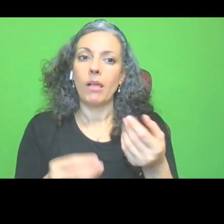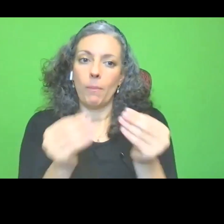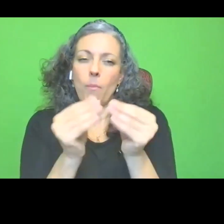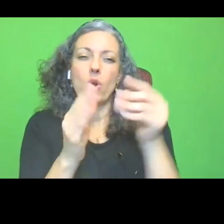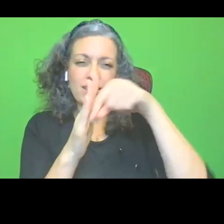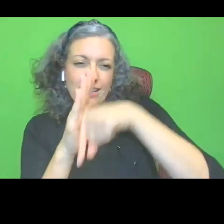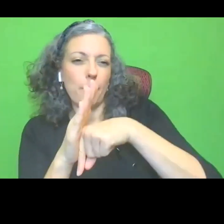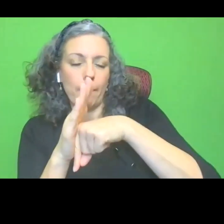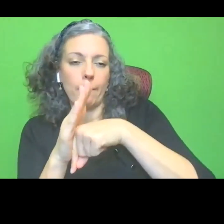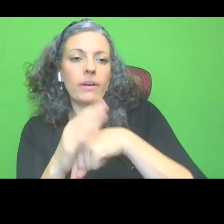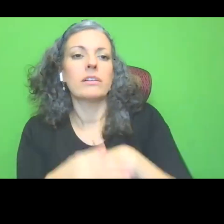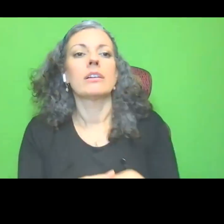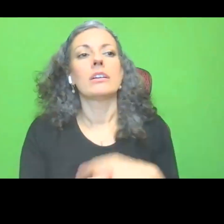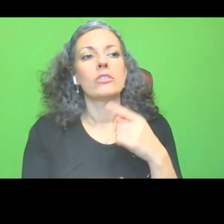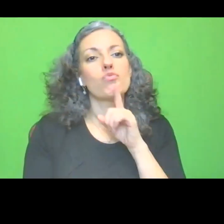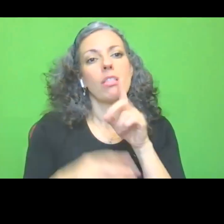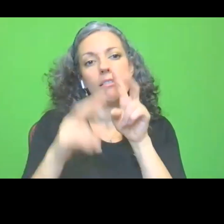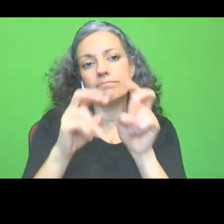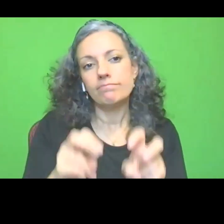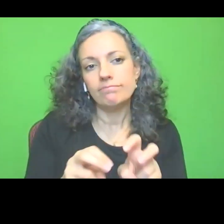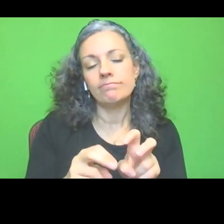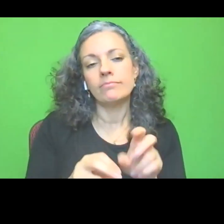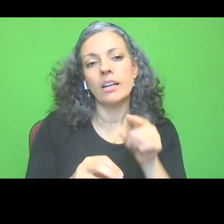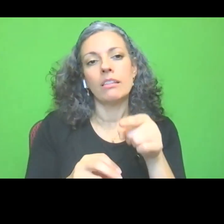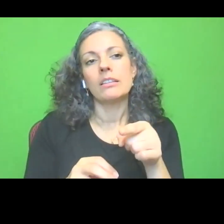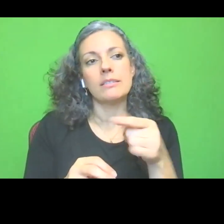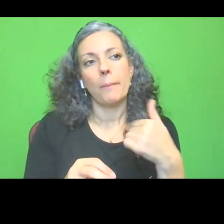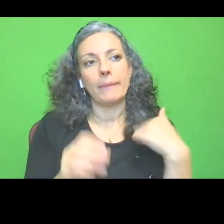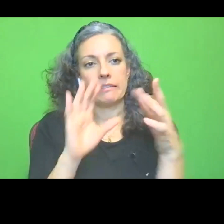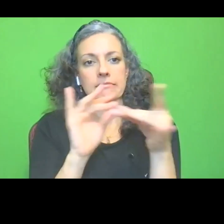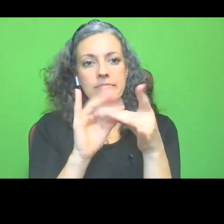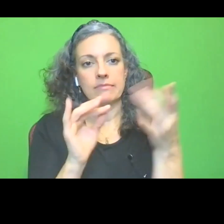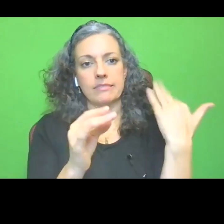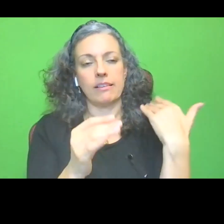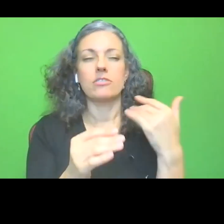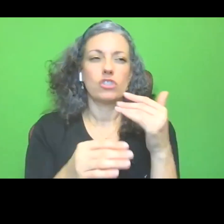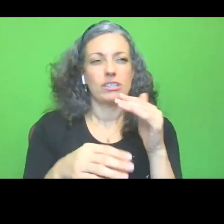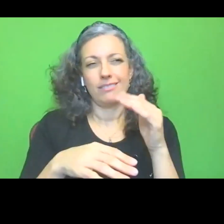You can really dig into the indicators that I mentioned and just really scratched the surface of.